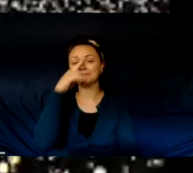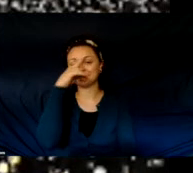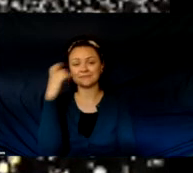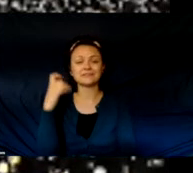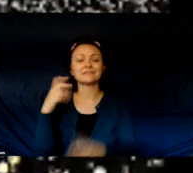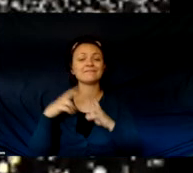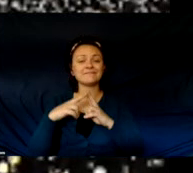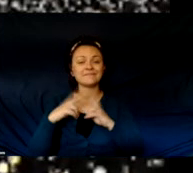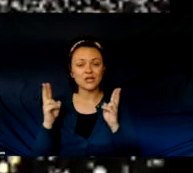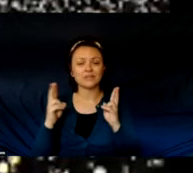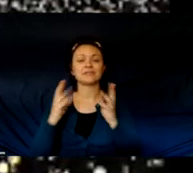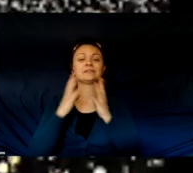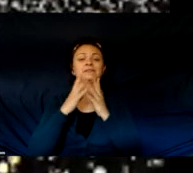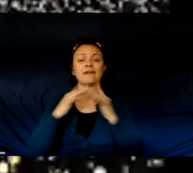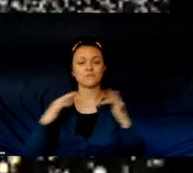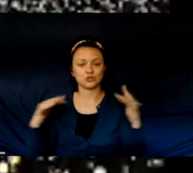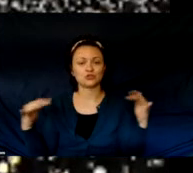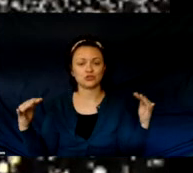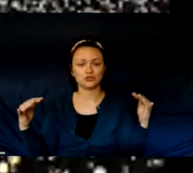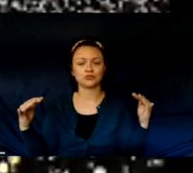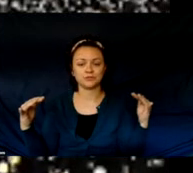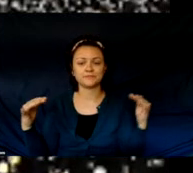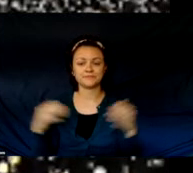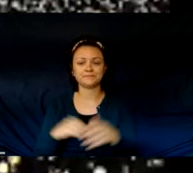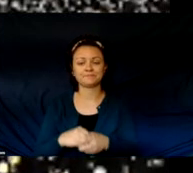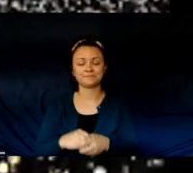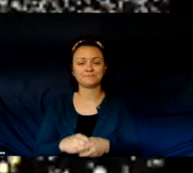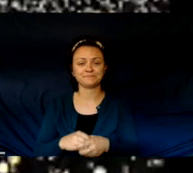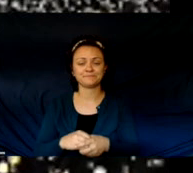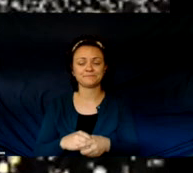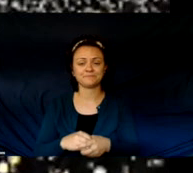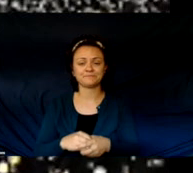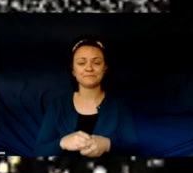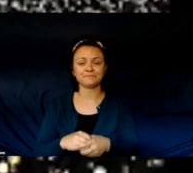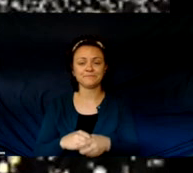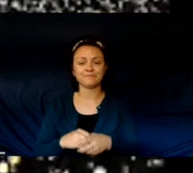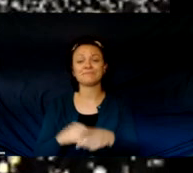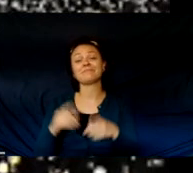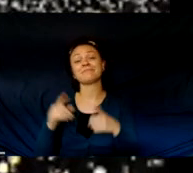is also all disability lead.